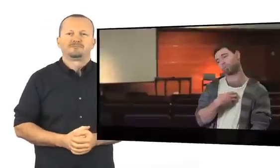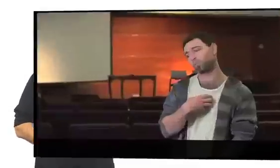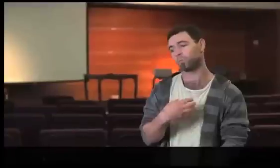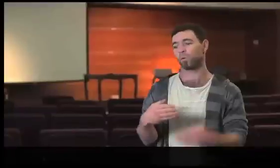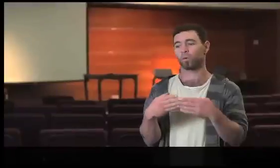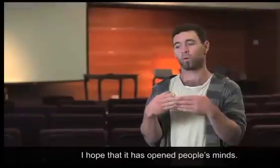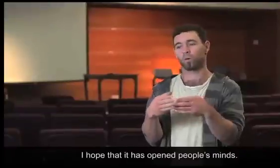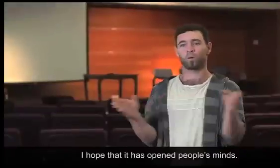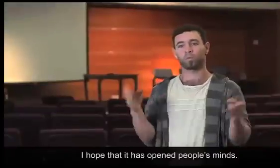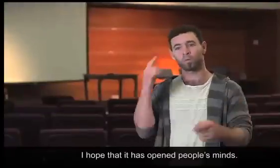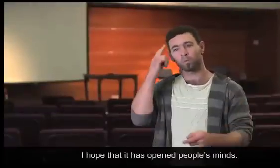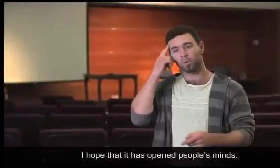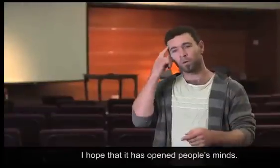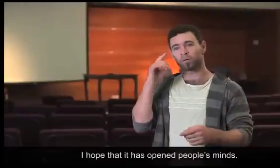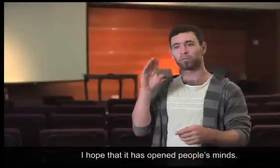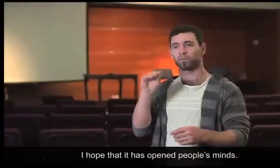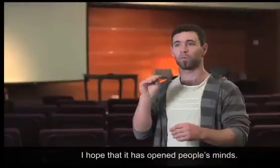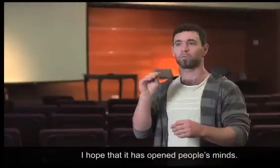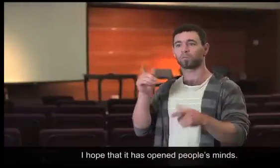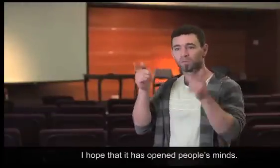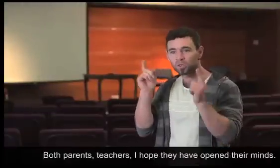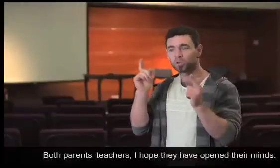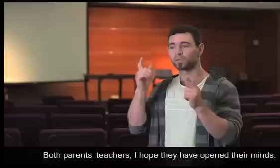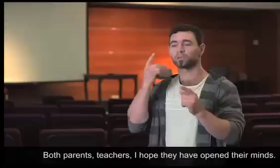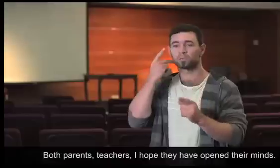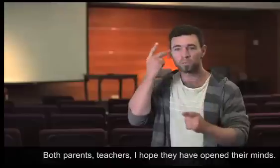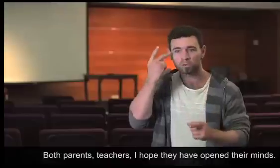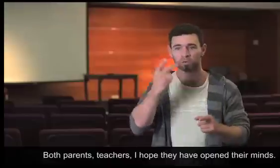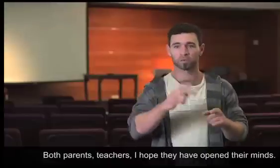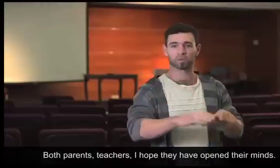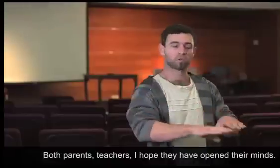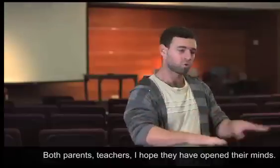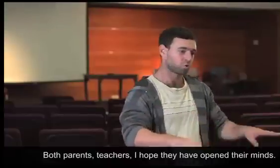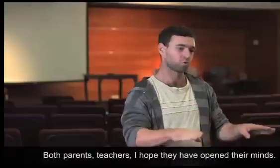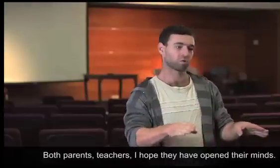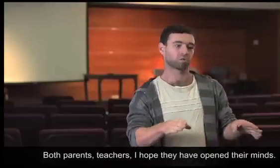Ryan, parent (signing)